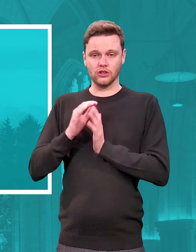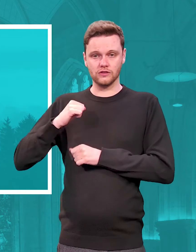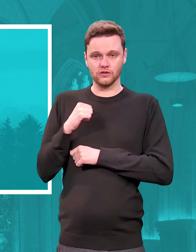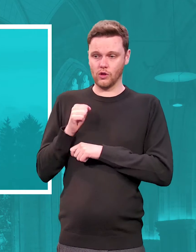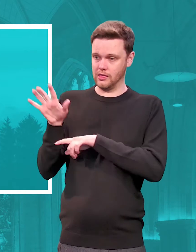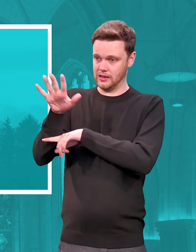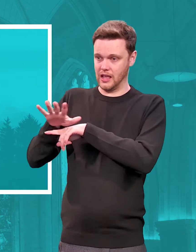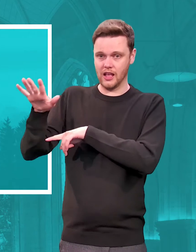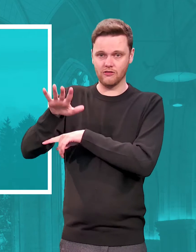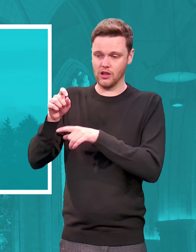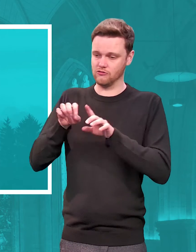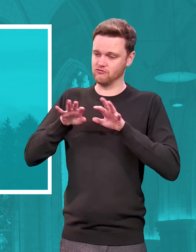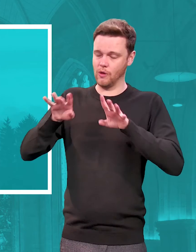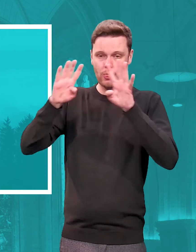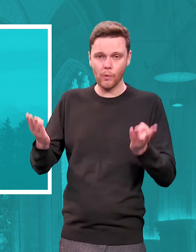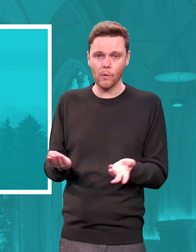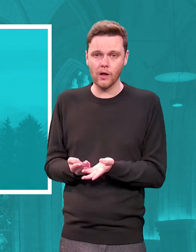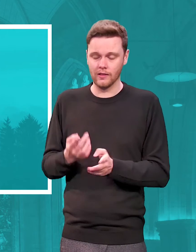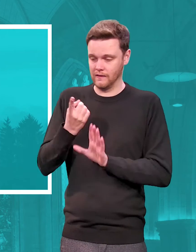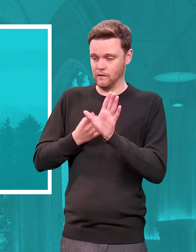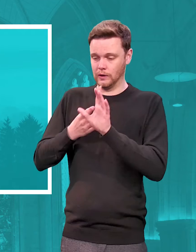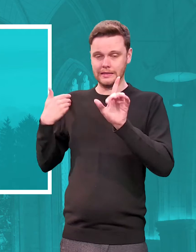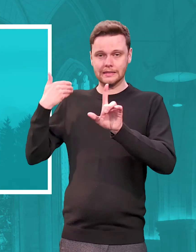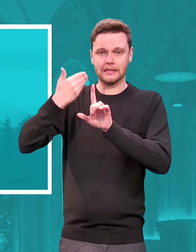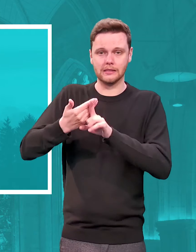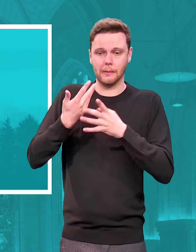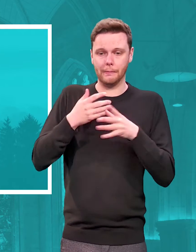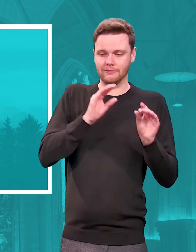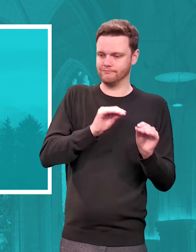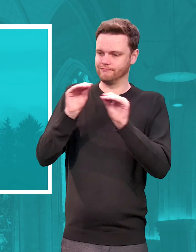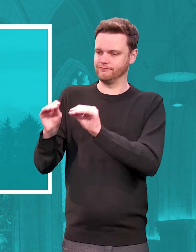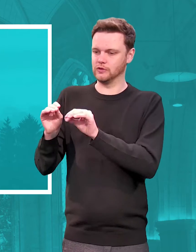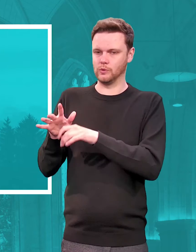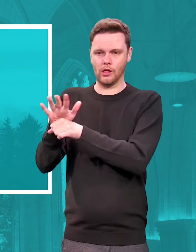throughout the world have many years ago been successfully transferred to local National Churches,